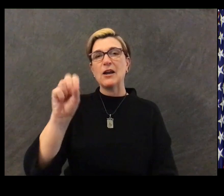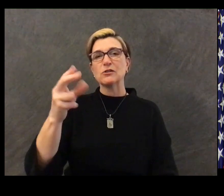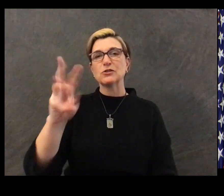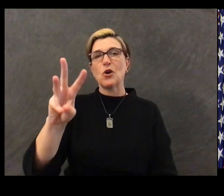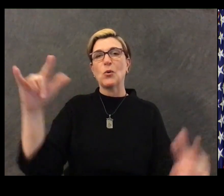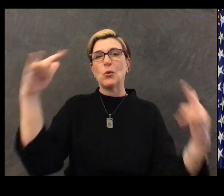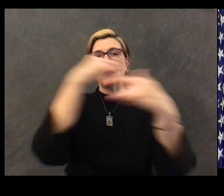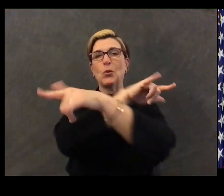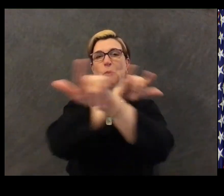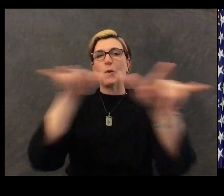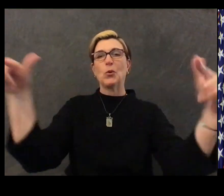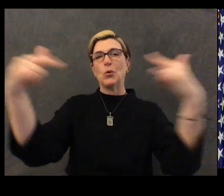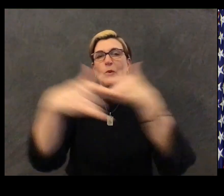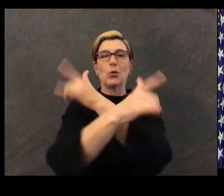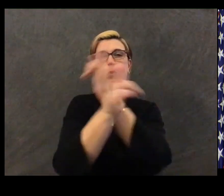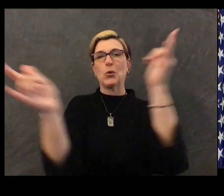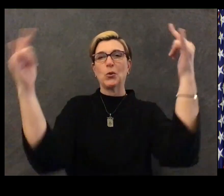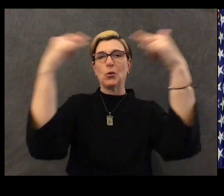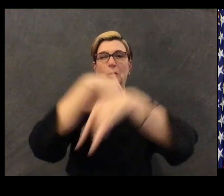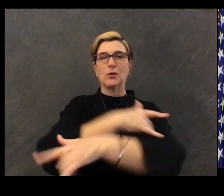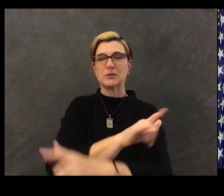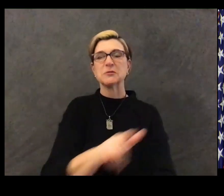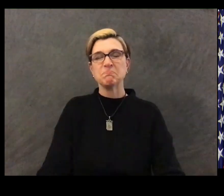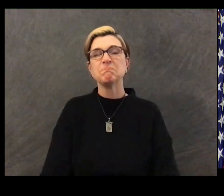what we're all going through together and the people that are helping us so